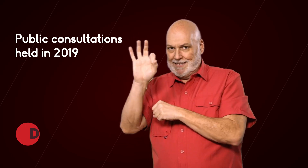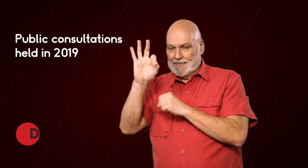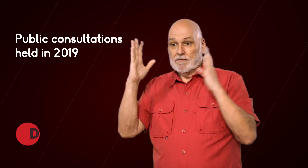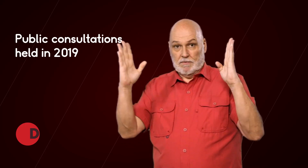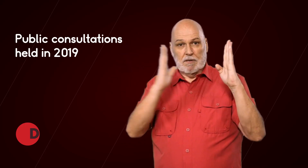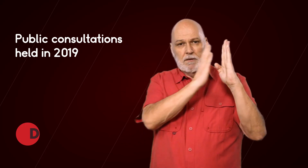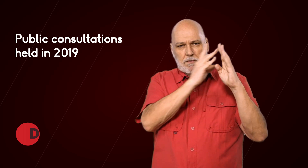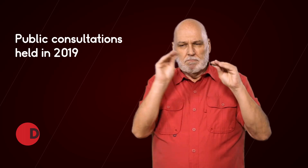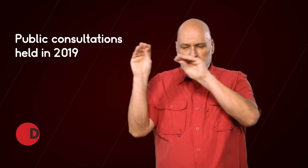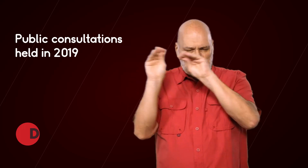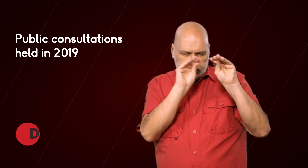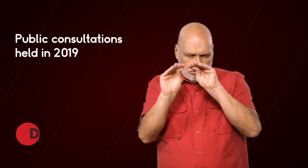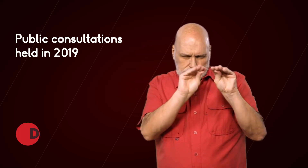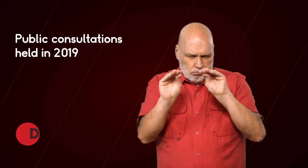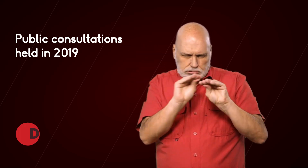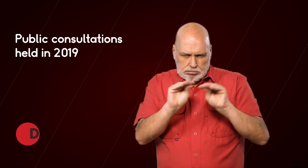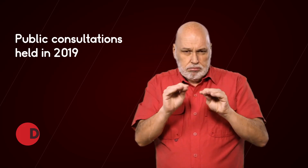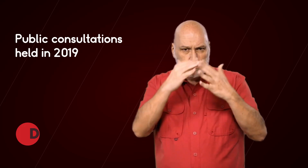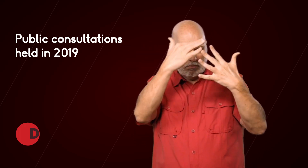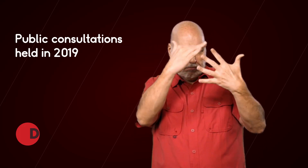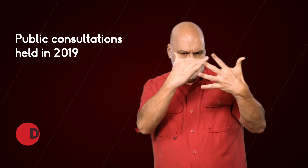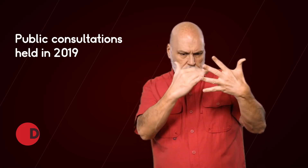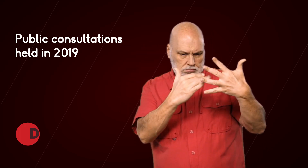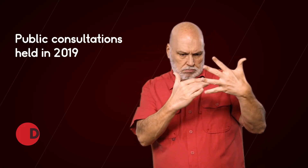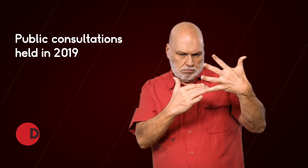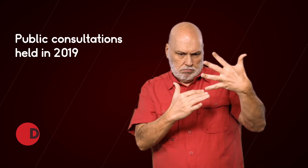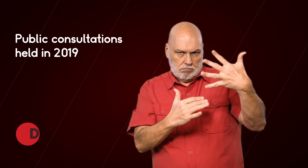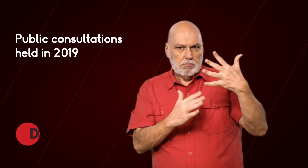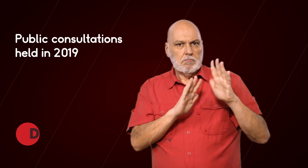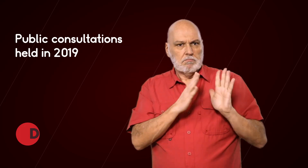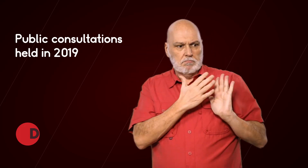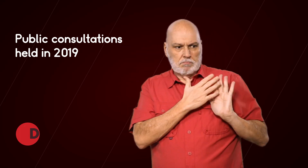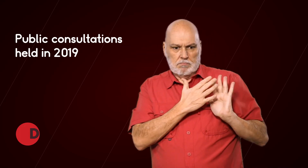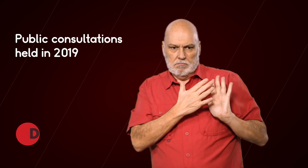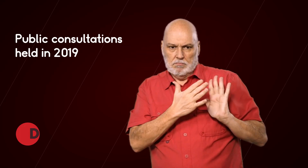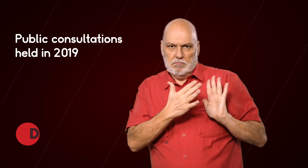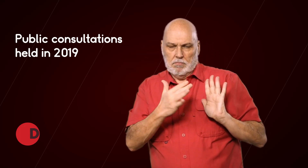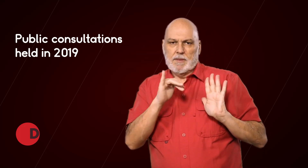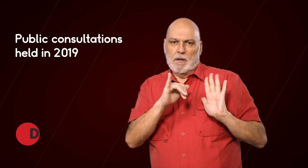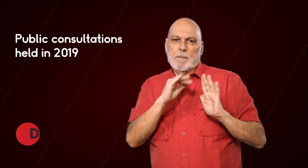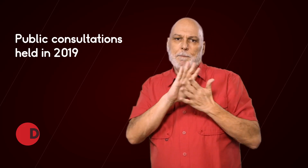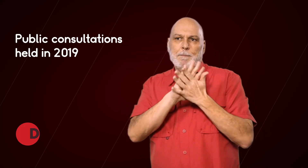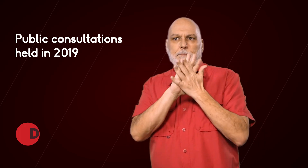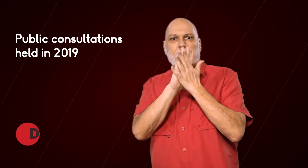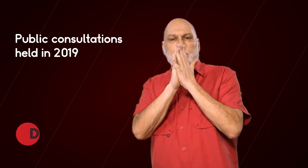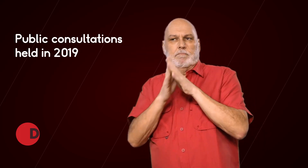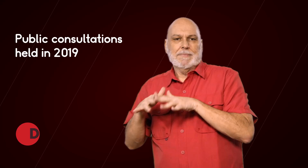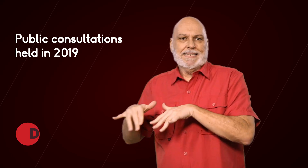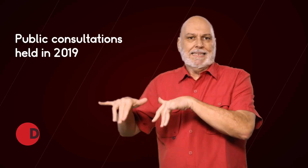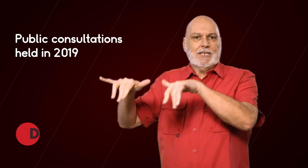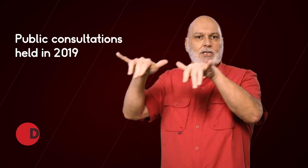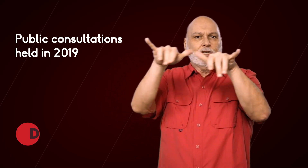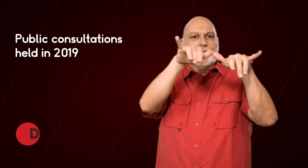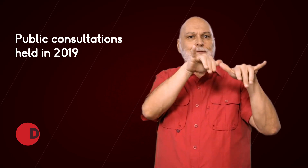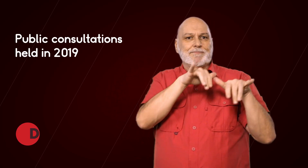and Nov. 29, 2019.